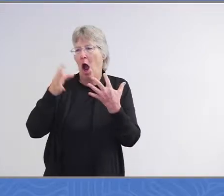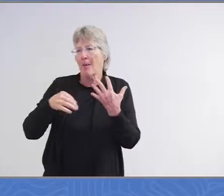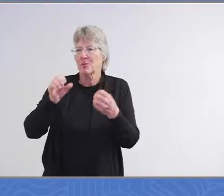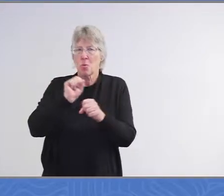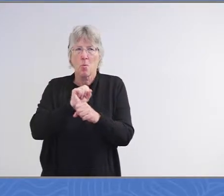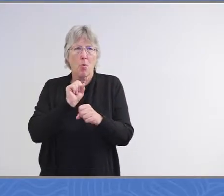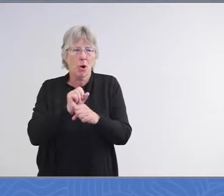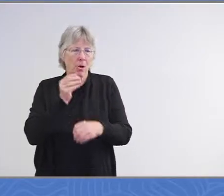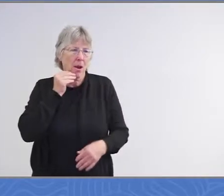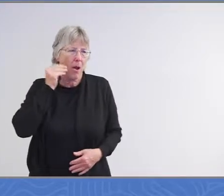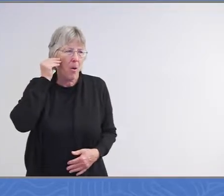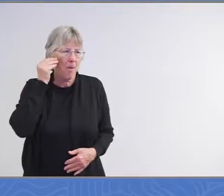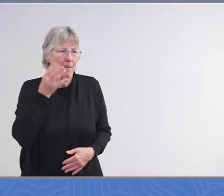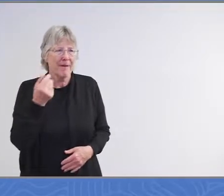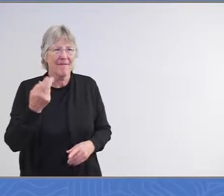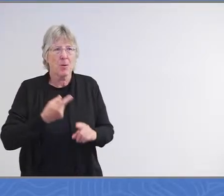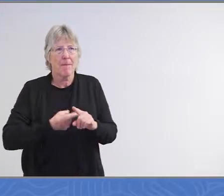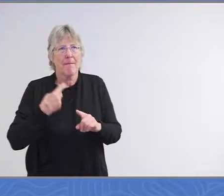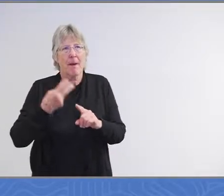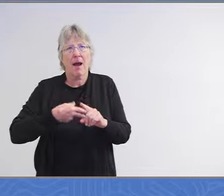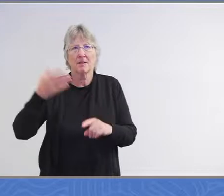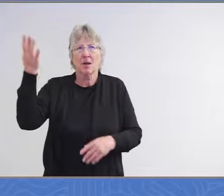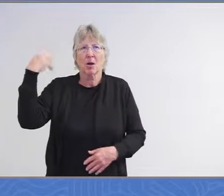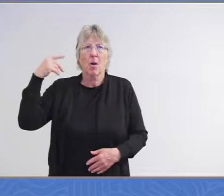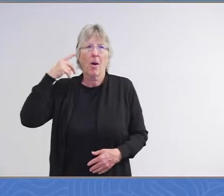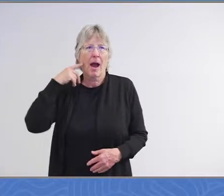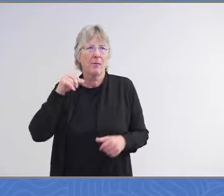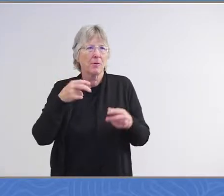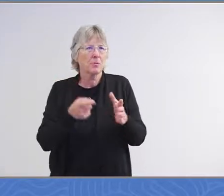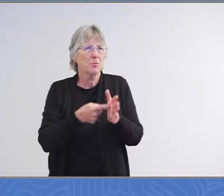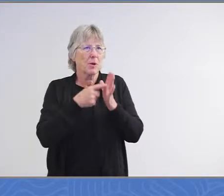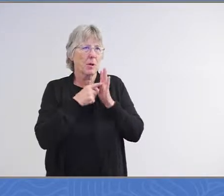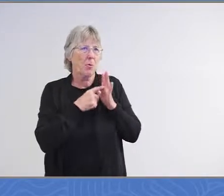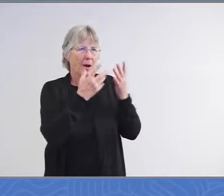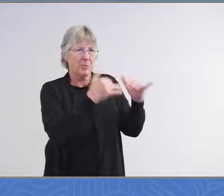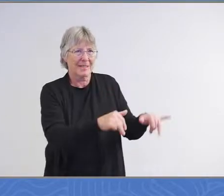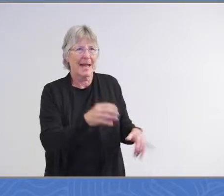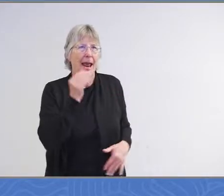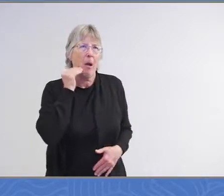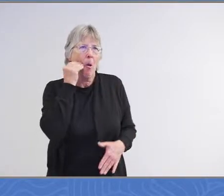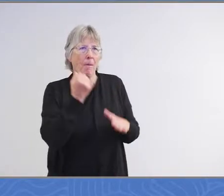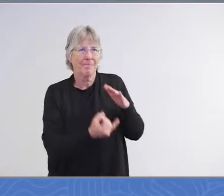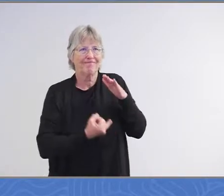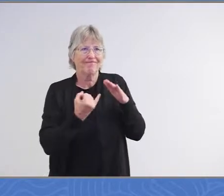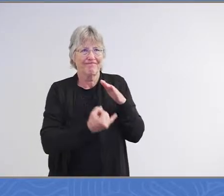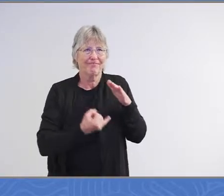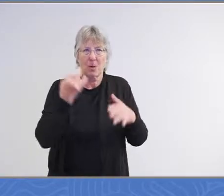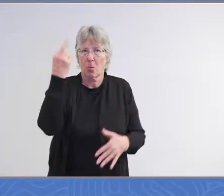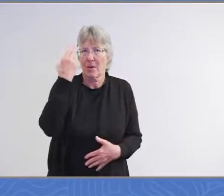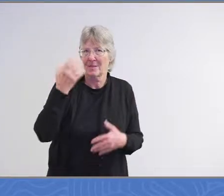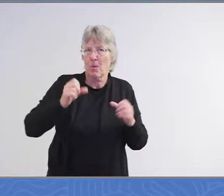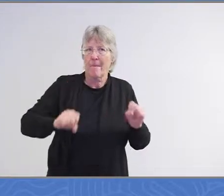A few months ago, I was mandated to quarantine at home due to a possible COVID exposure on my school campus.